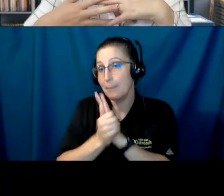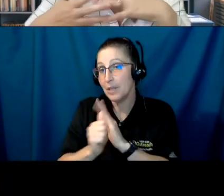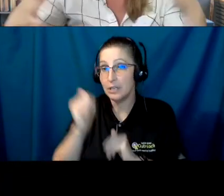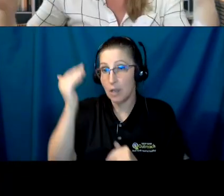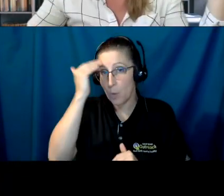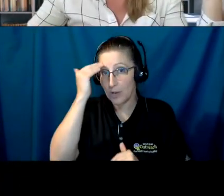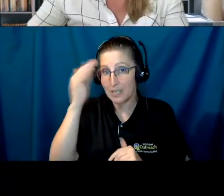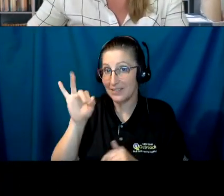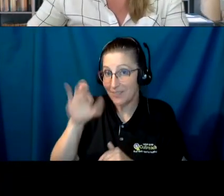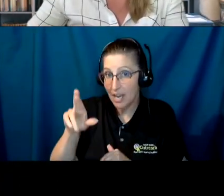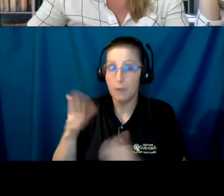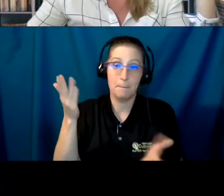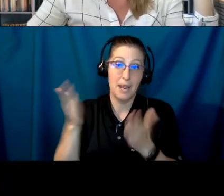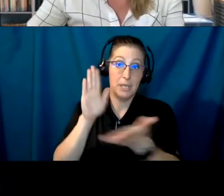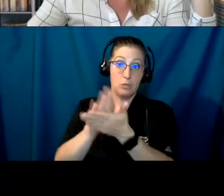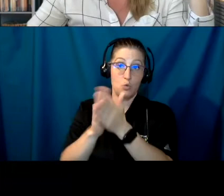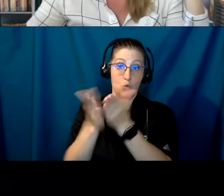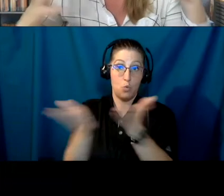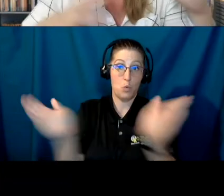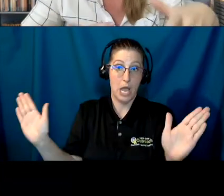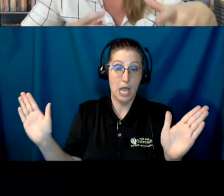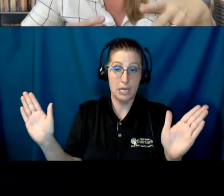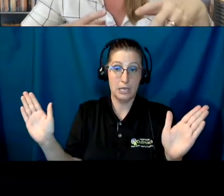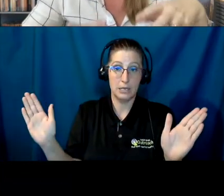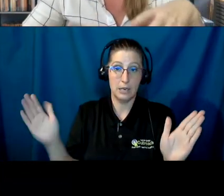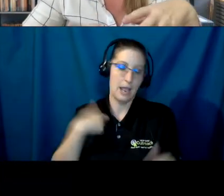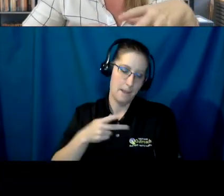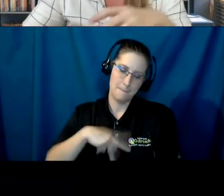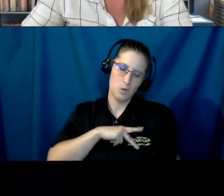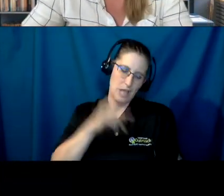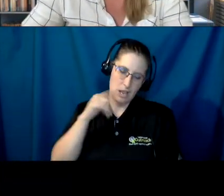as a whole school wide event. I personally would just go into a classroom and do it because